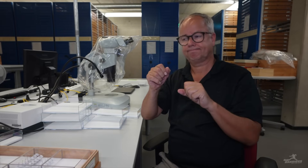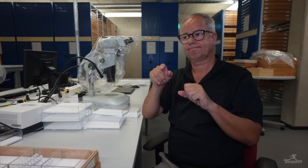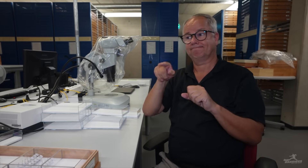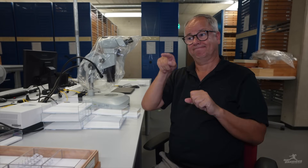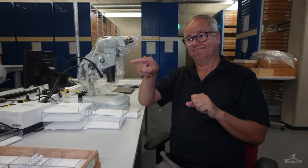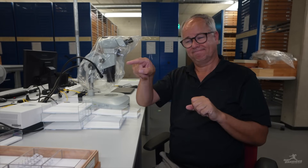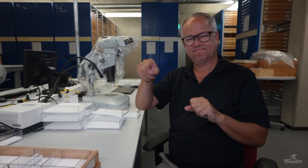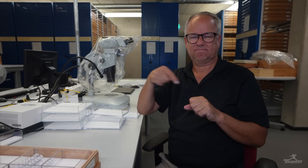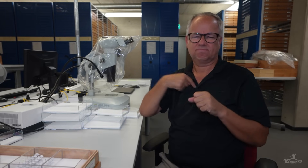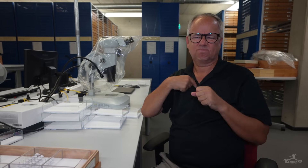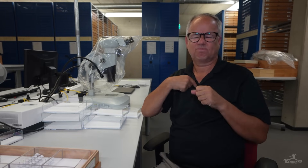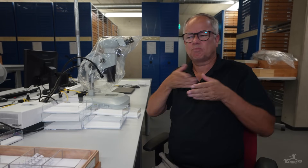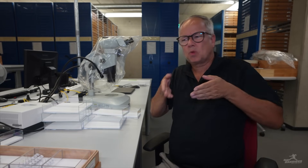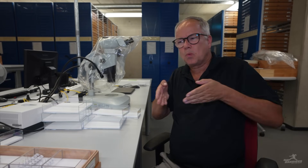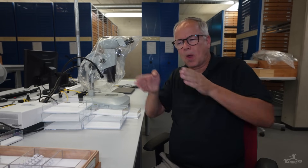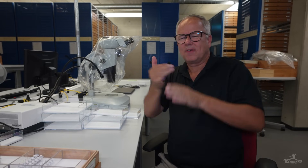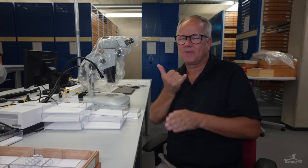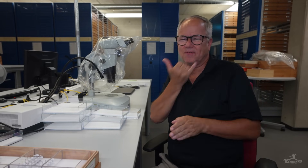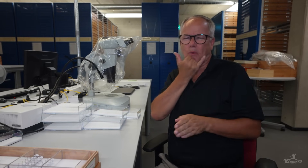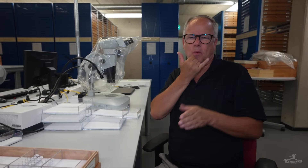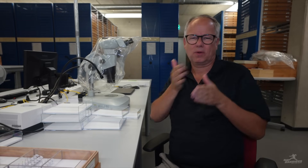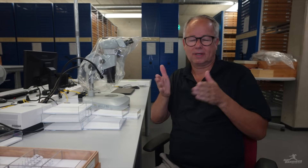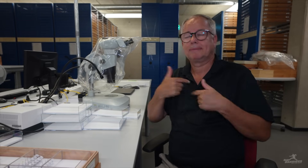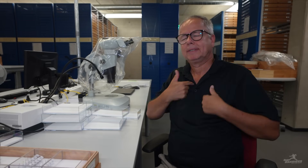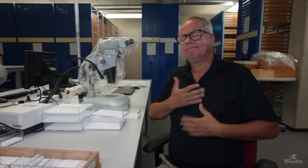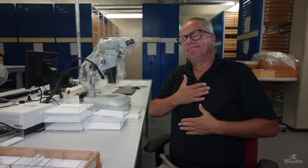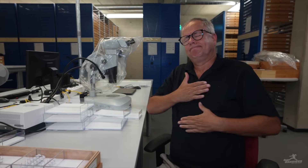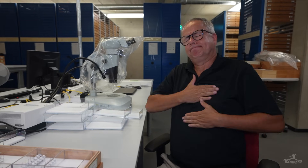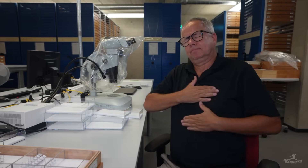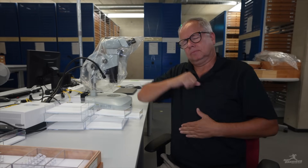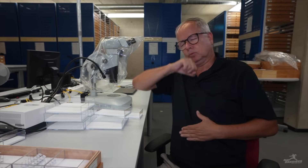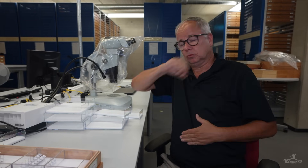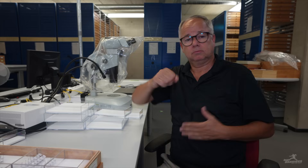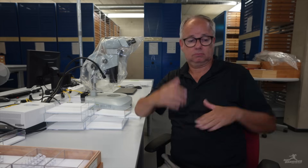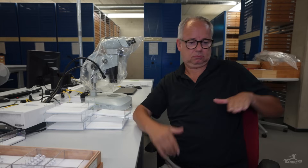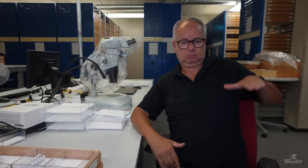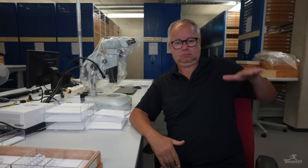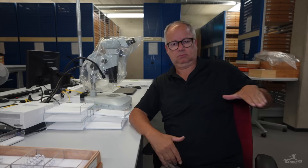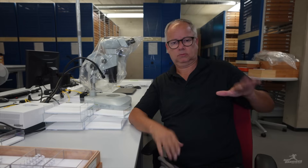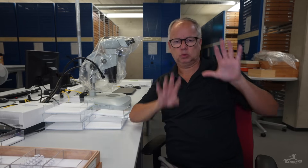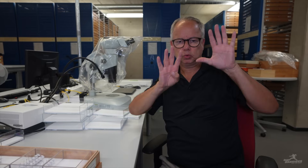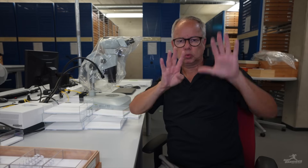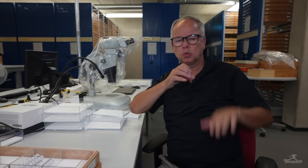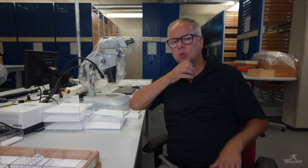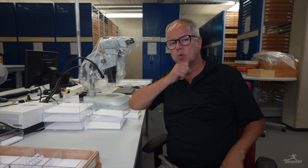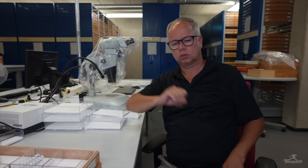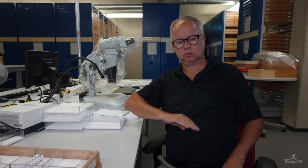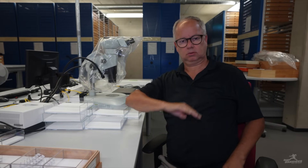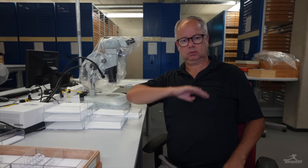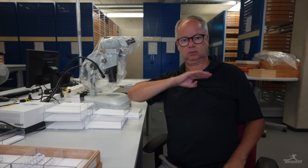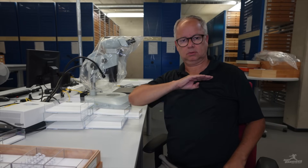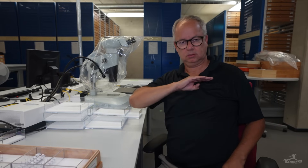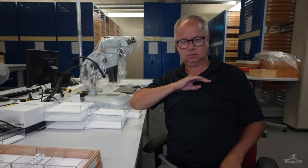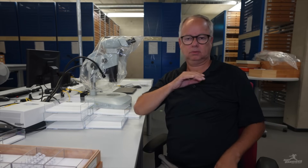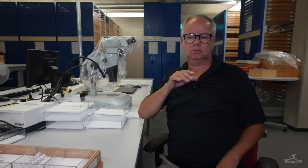It was the wrong path for me. Ever since I was nine years old